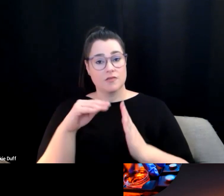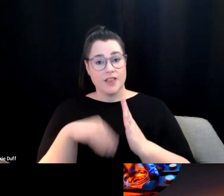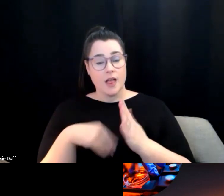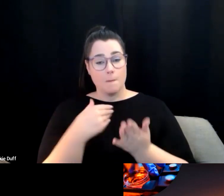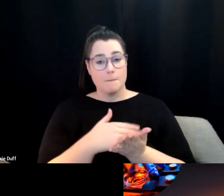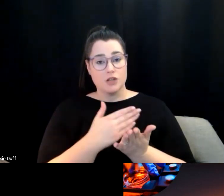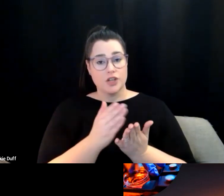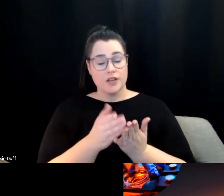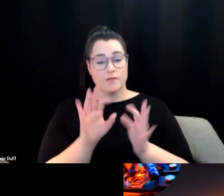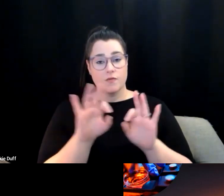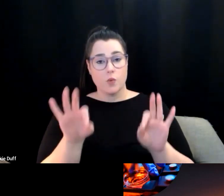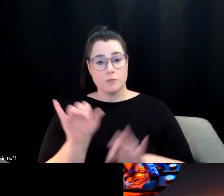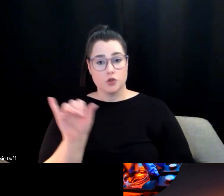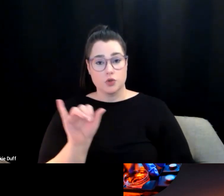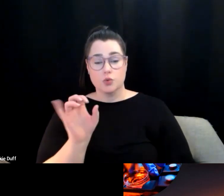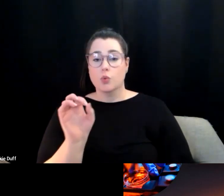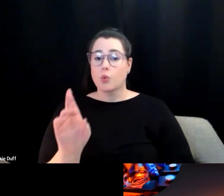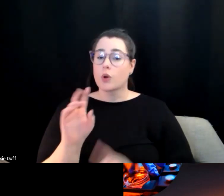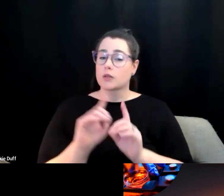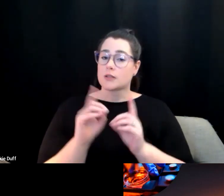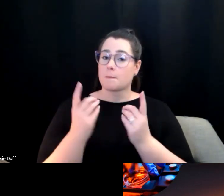Or is there a way for departmental grant administrators to prepare this?